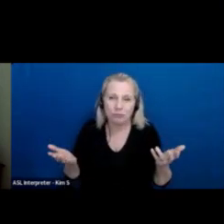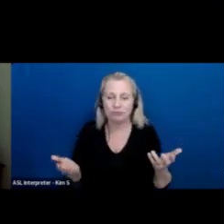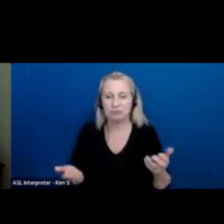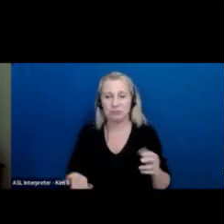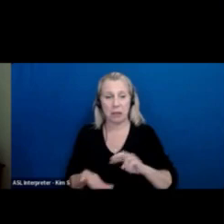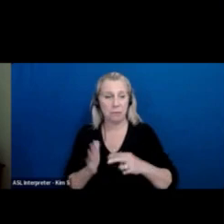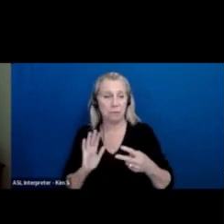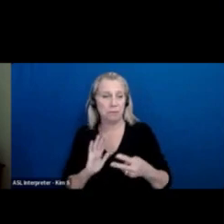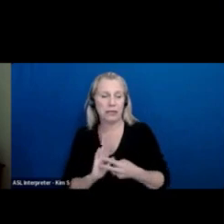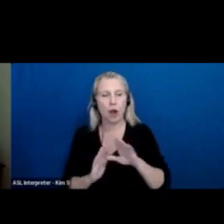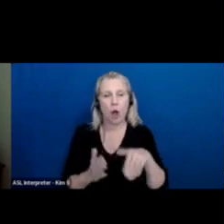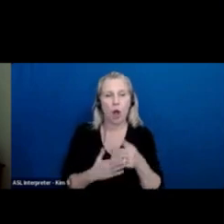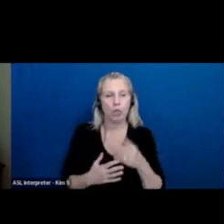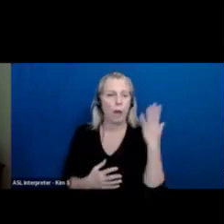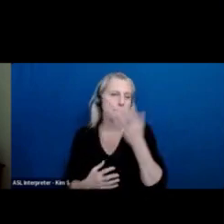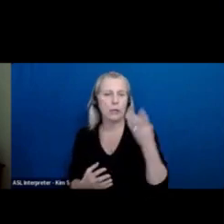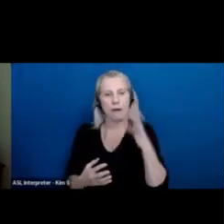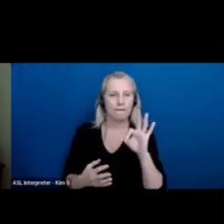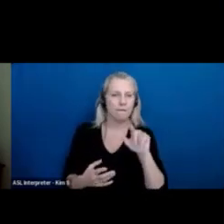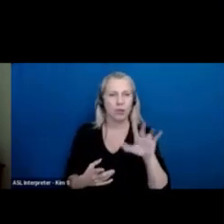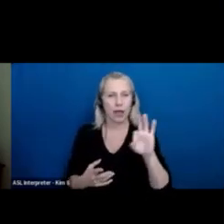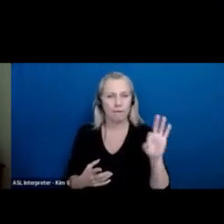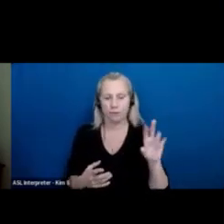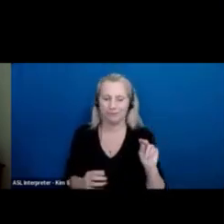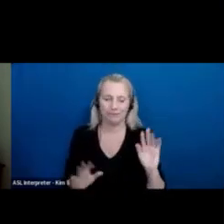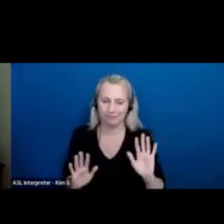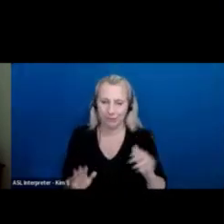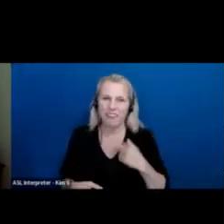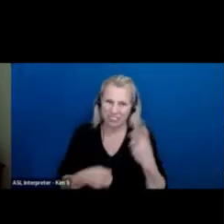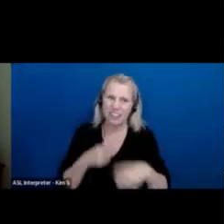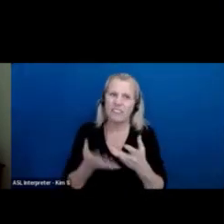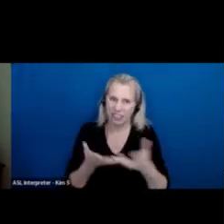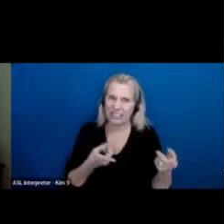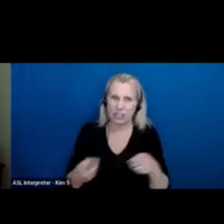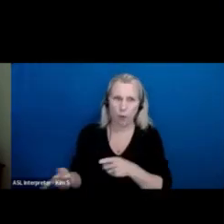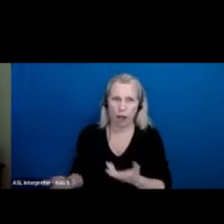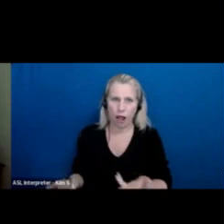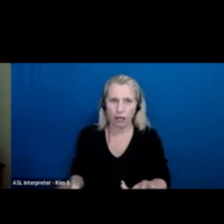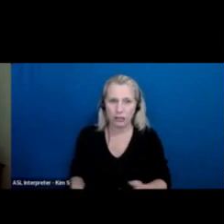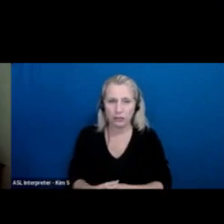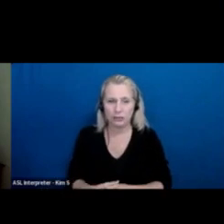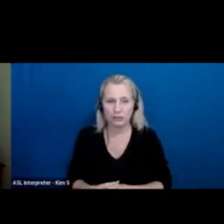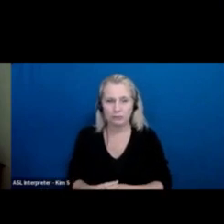fluff and all of that. We have their tough things going on. And again, I think Tony mentioned